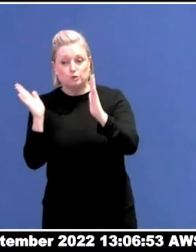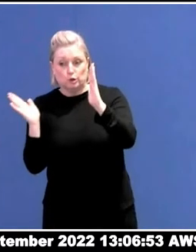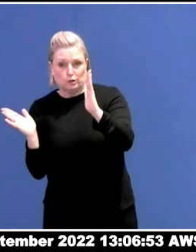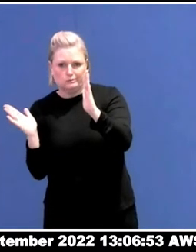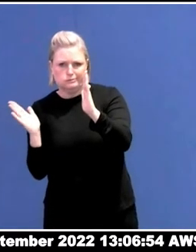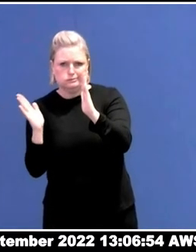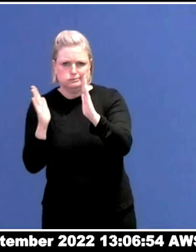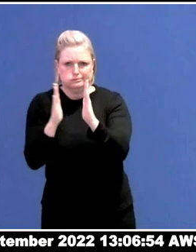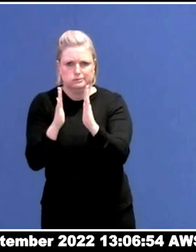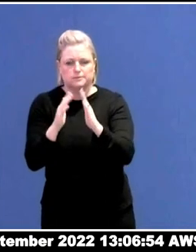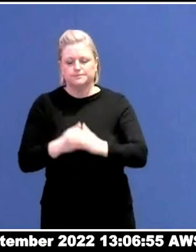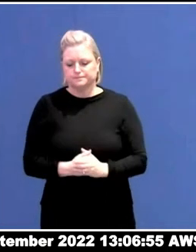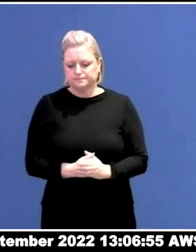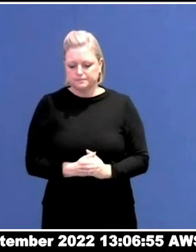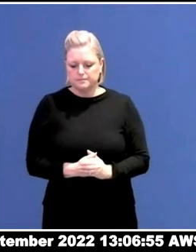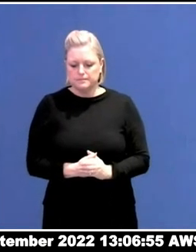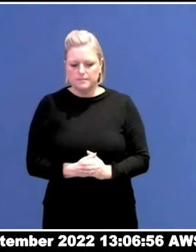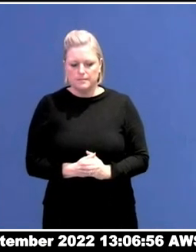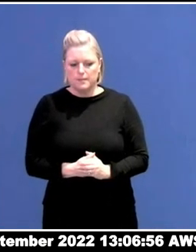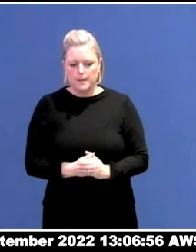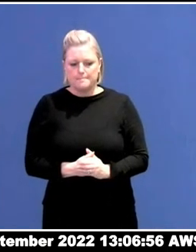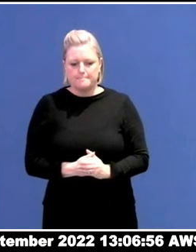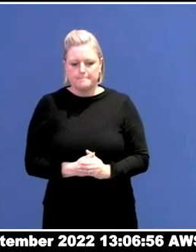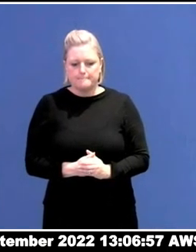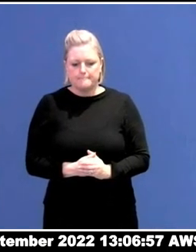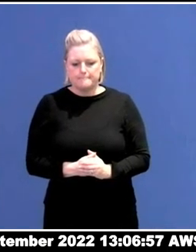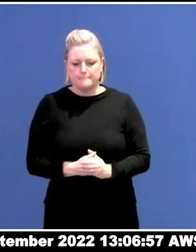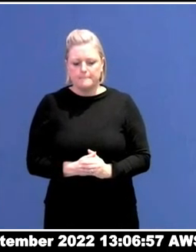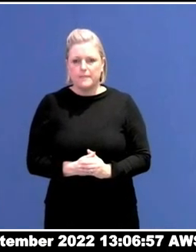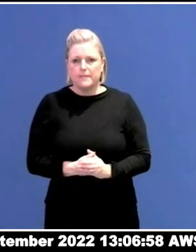The approach that I intend to take is I will nominate usually a particular panellist to